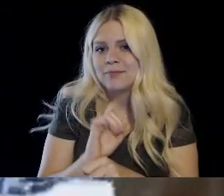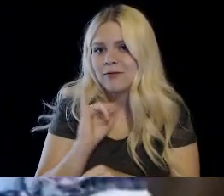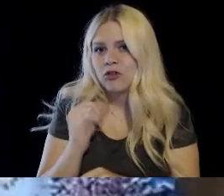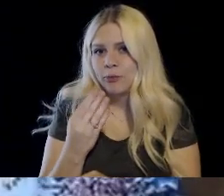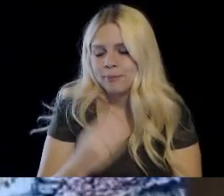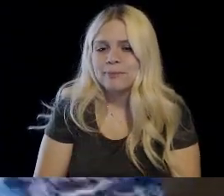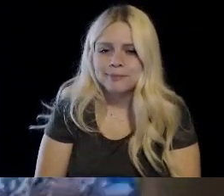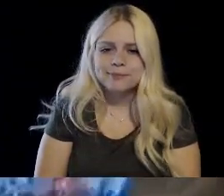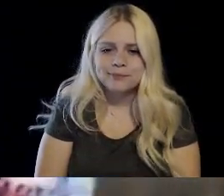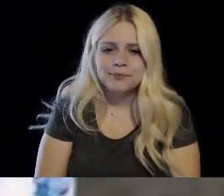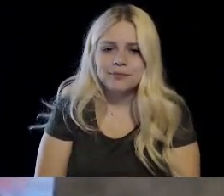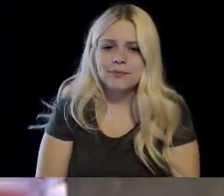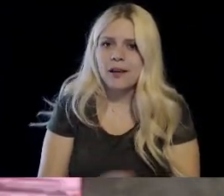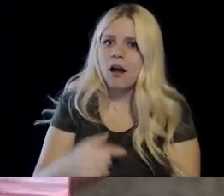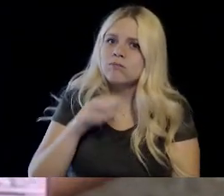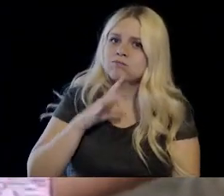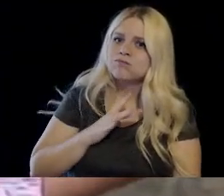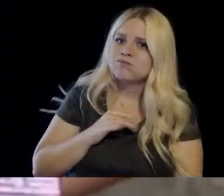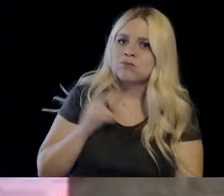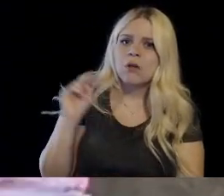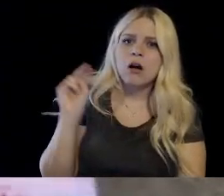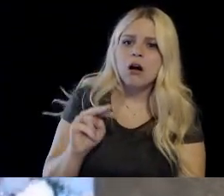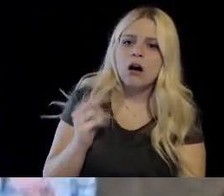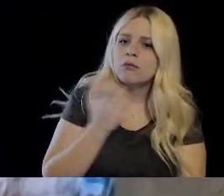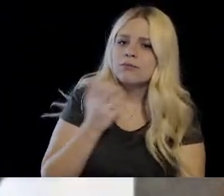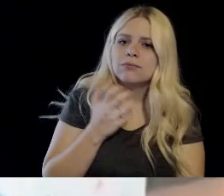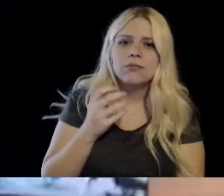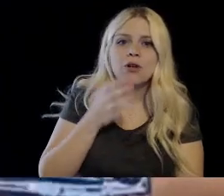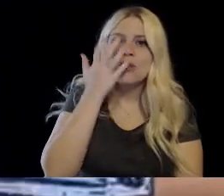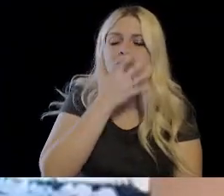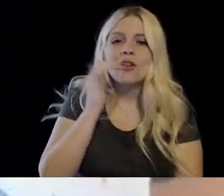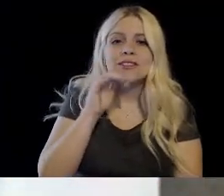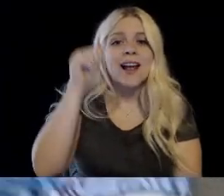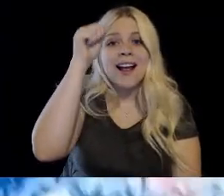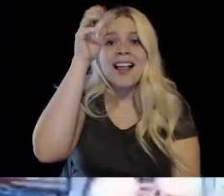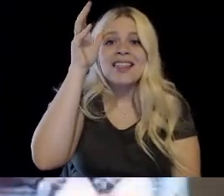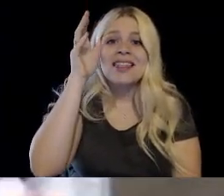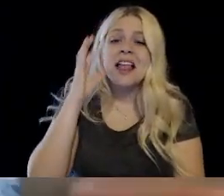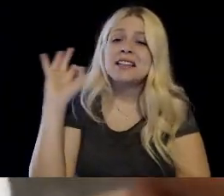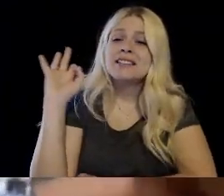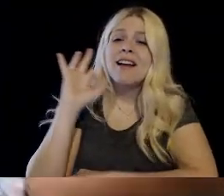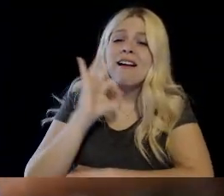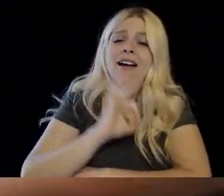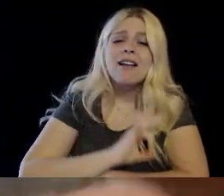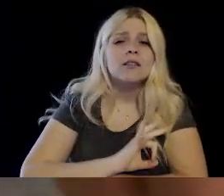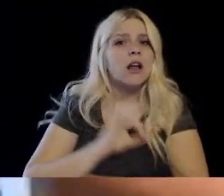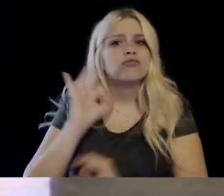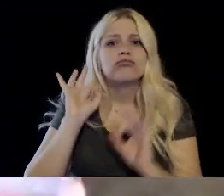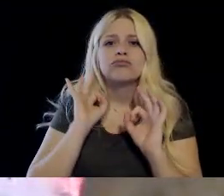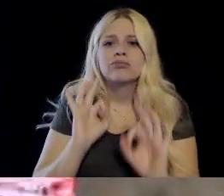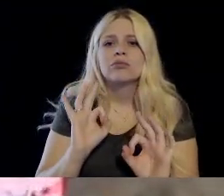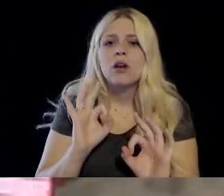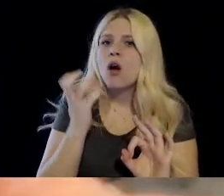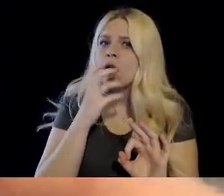kind of sunset color. Alaskan Sunset. I've seen all you alaskans talking about it. That's, those have good claw marks.